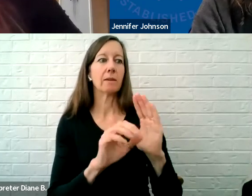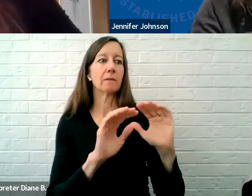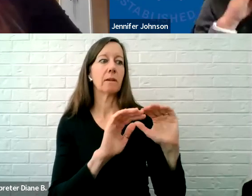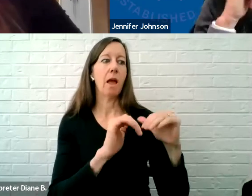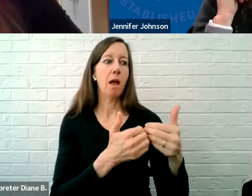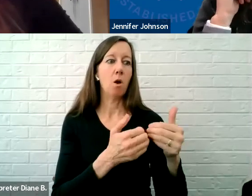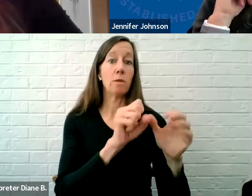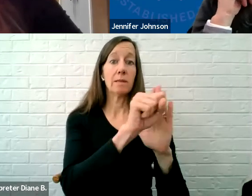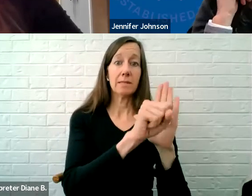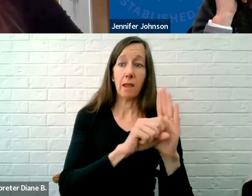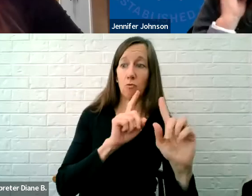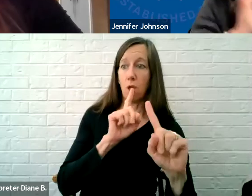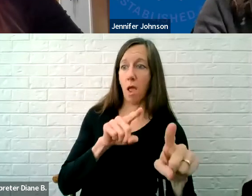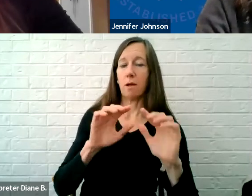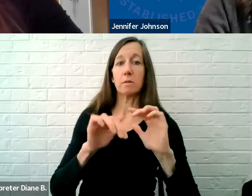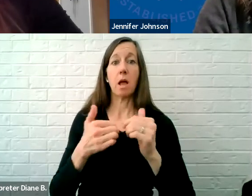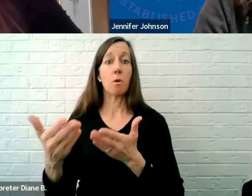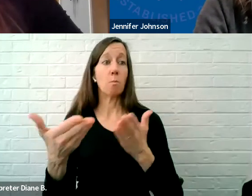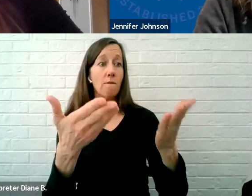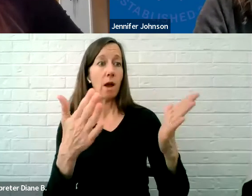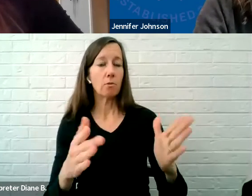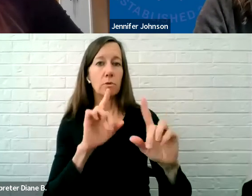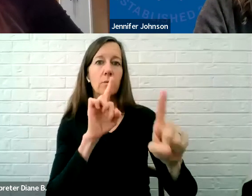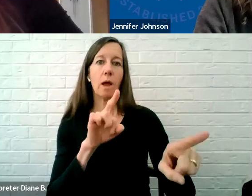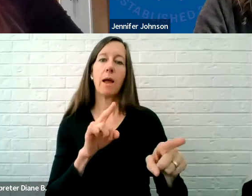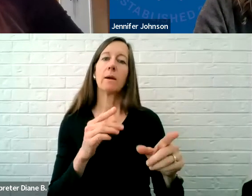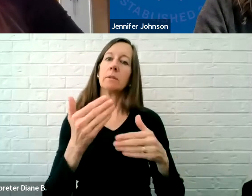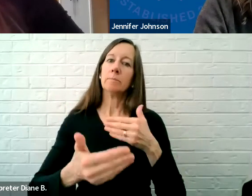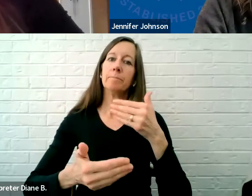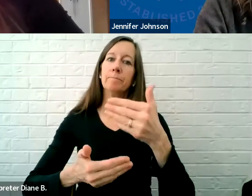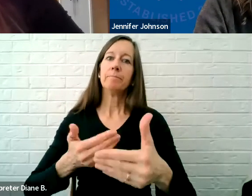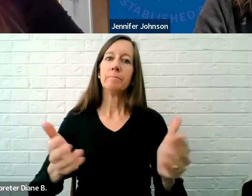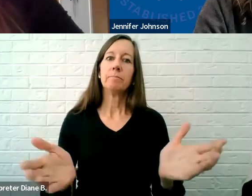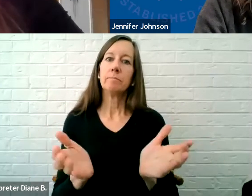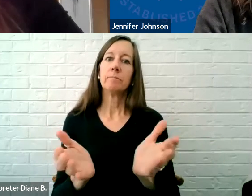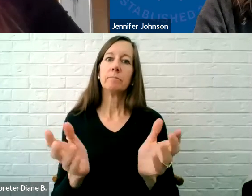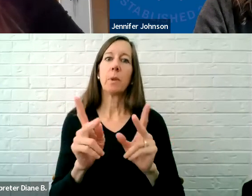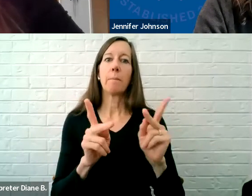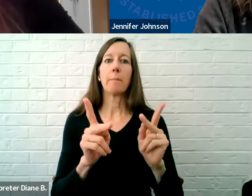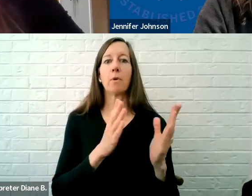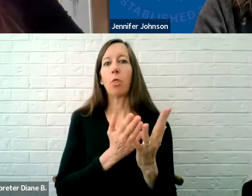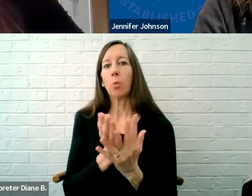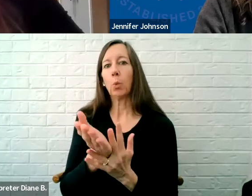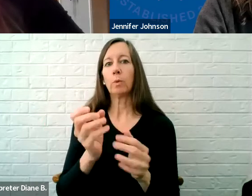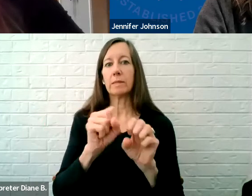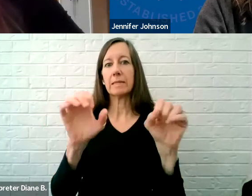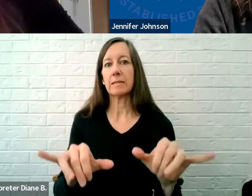to sometimes move people along the system because they are difficult to find staff for,